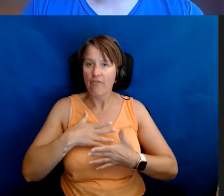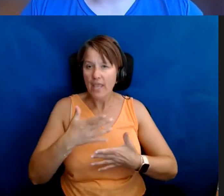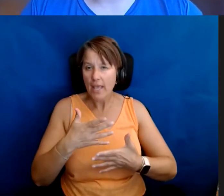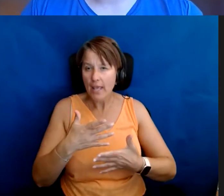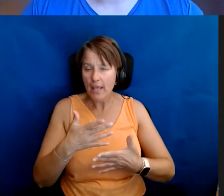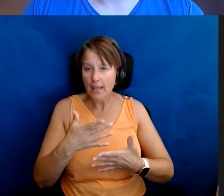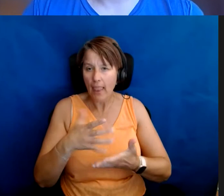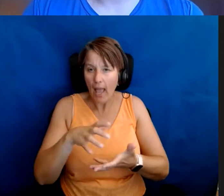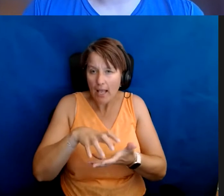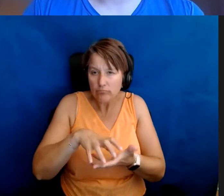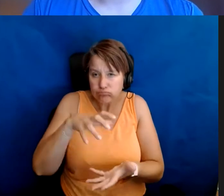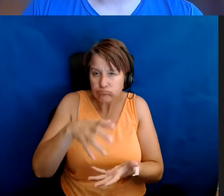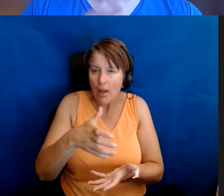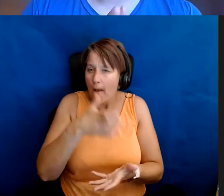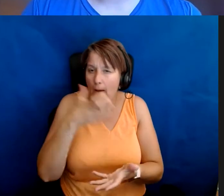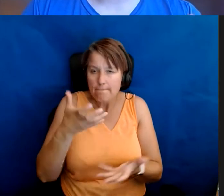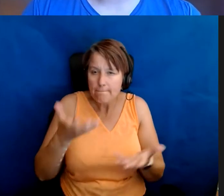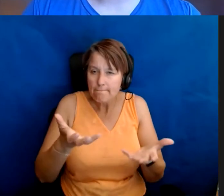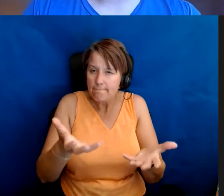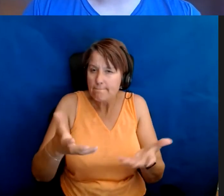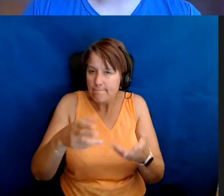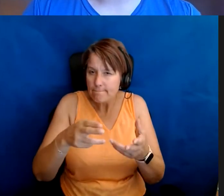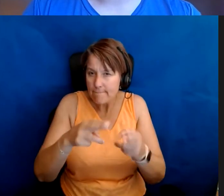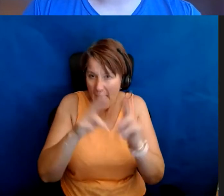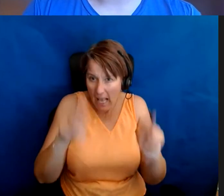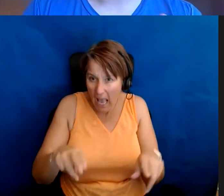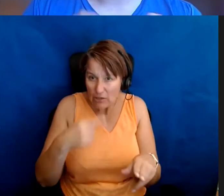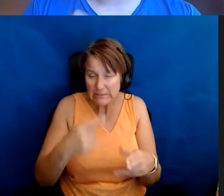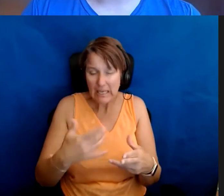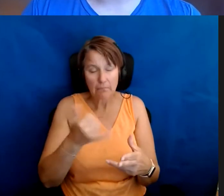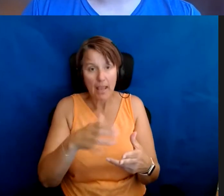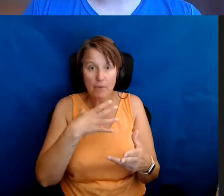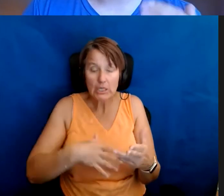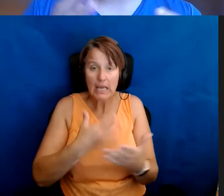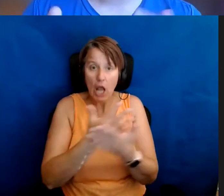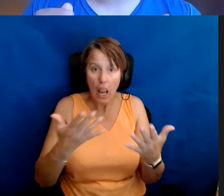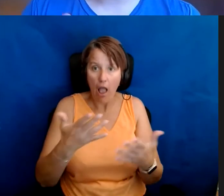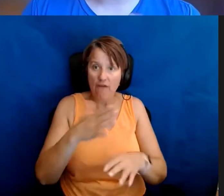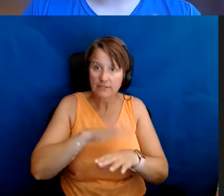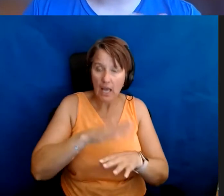Amy, and they said it must need a lot of time on the ground from you as a practitioner and you he touched on it. So, I kind of thought